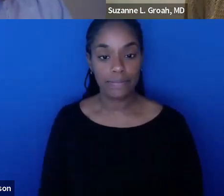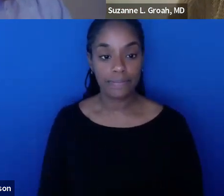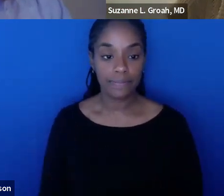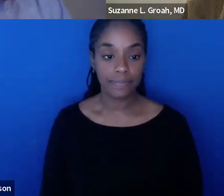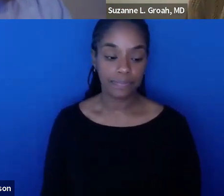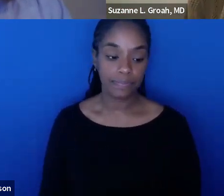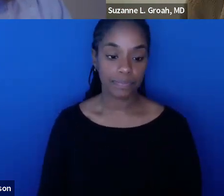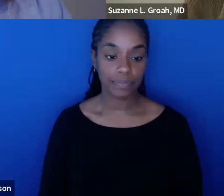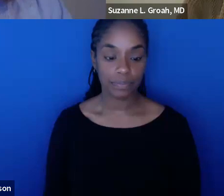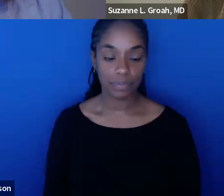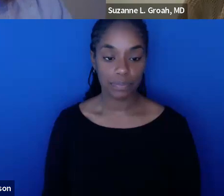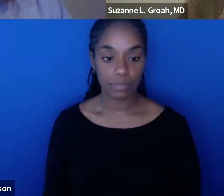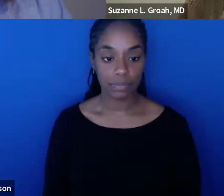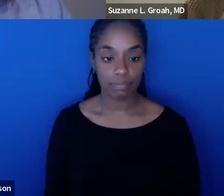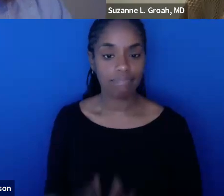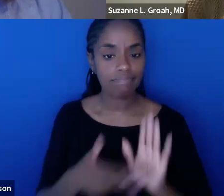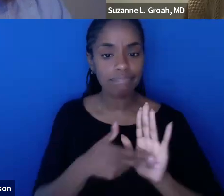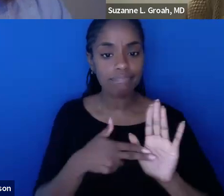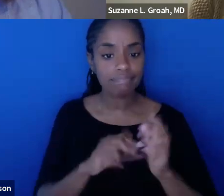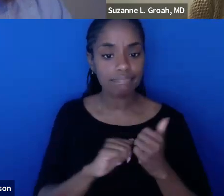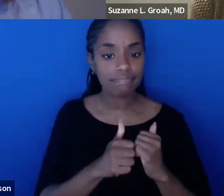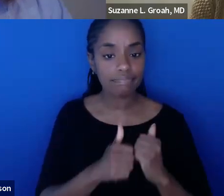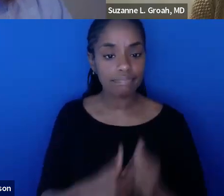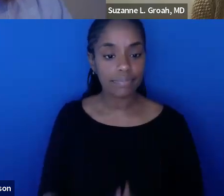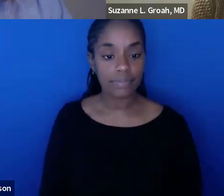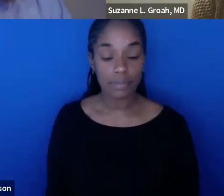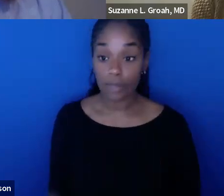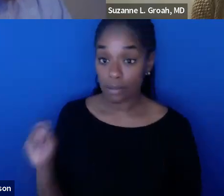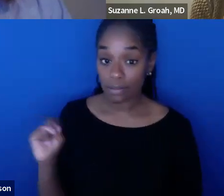So how do you diagnose this? Neurogenic bladder? Mm-hmm.